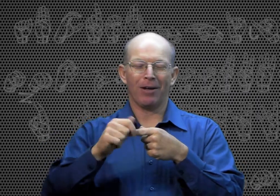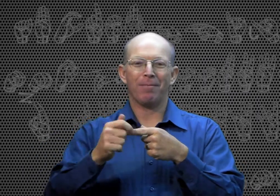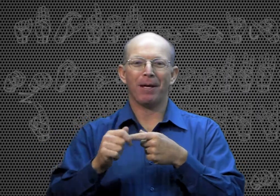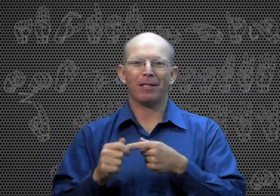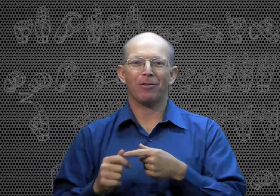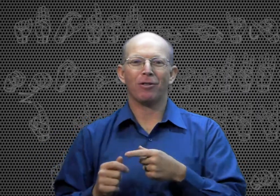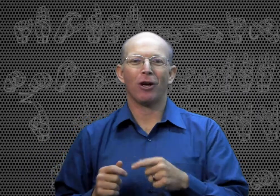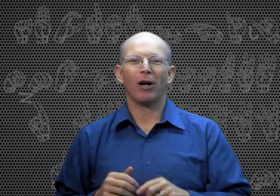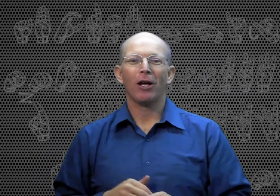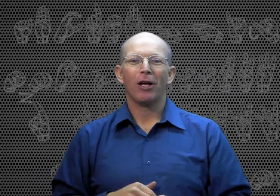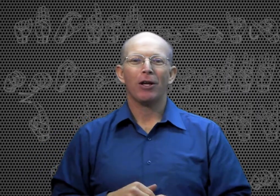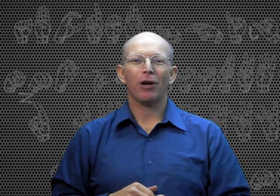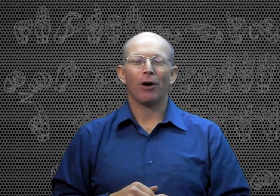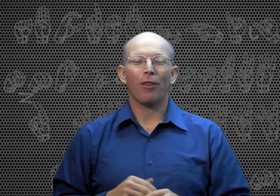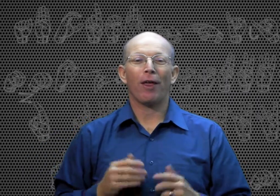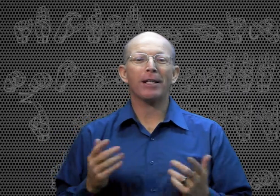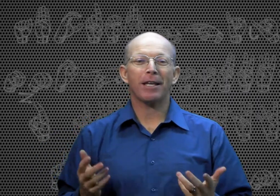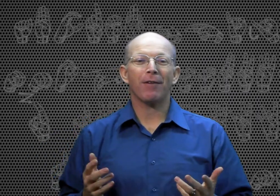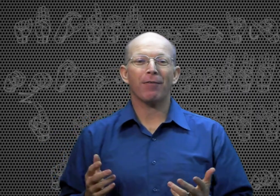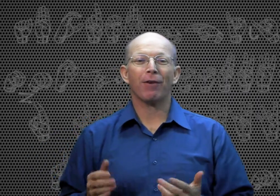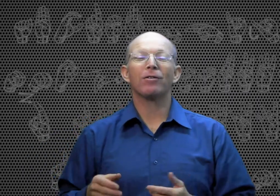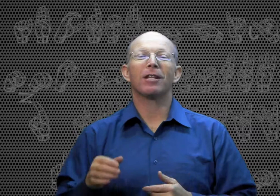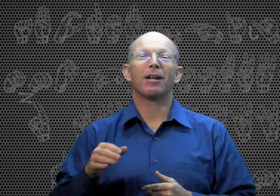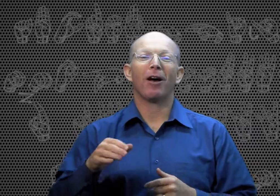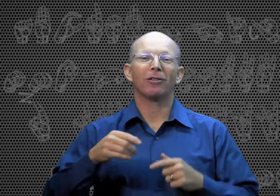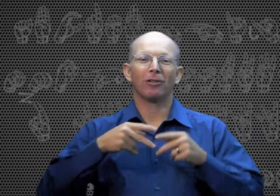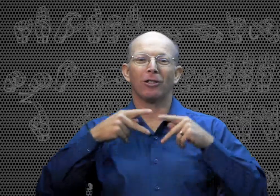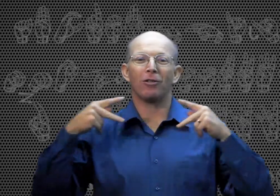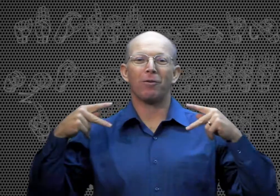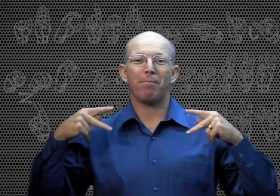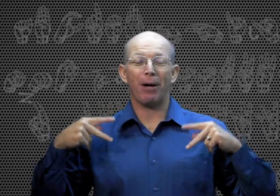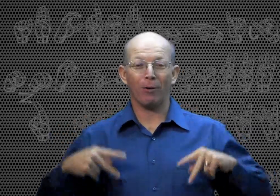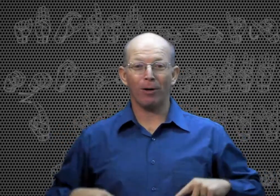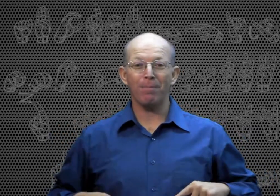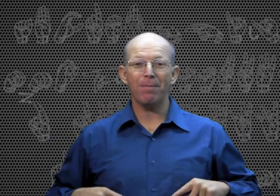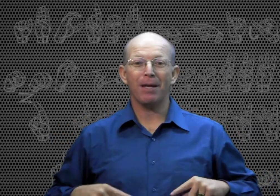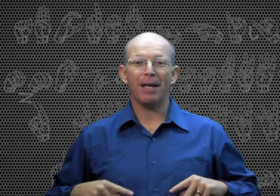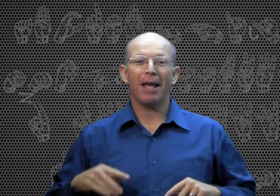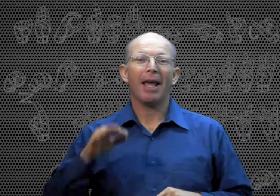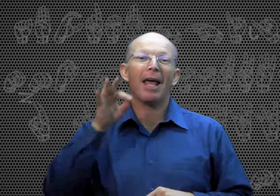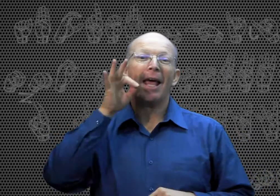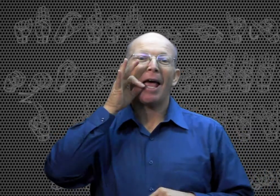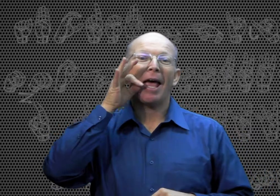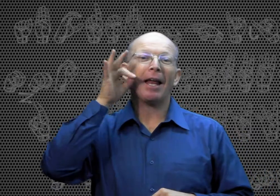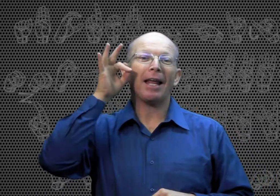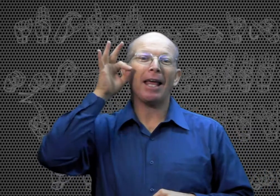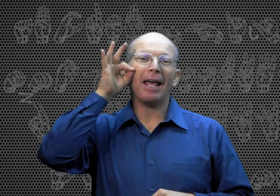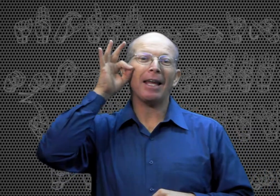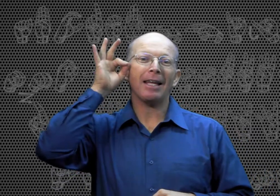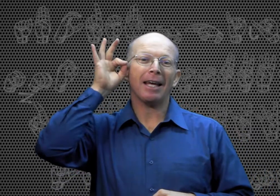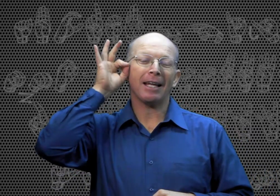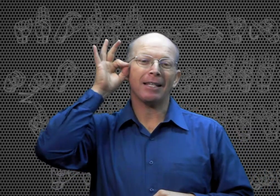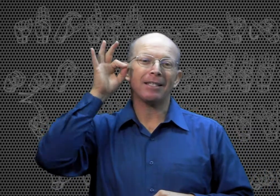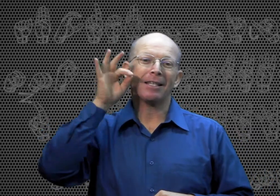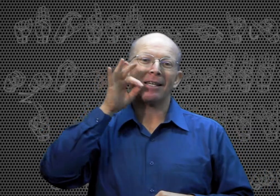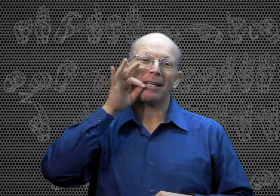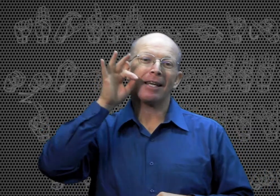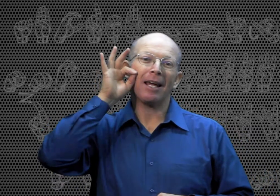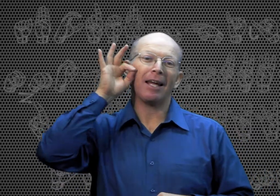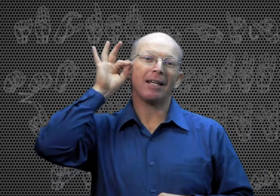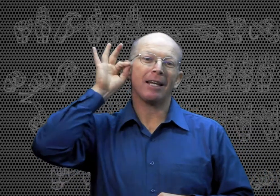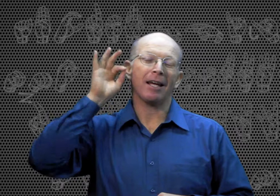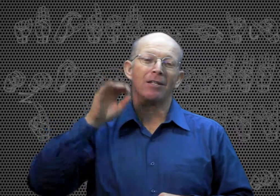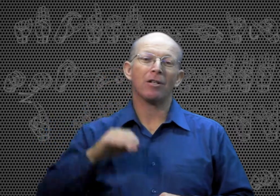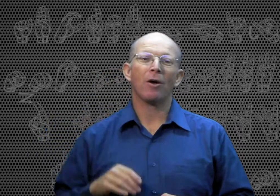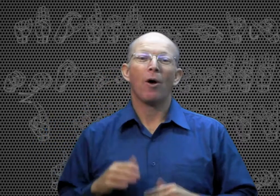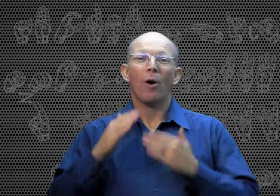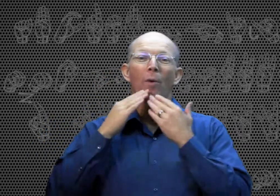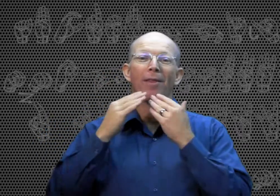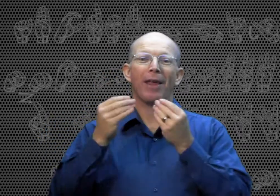Those are your THANKSGIVING foods and I also showed you PILGRIM and INDIANS.